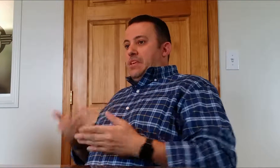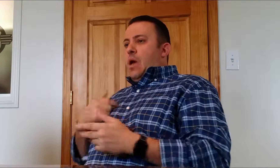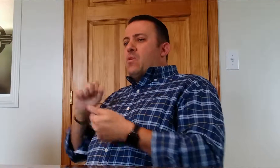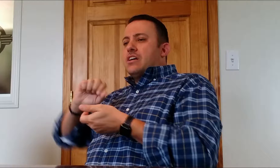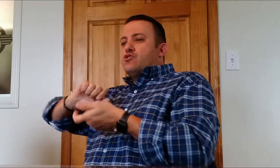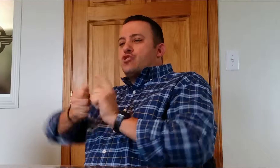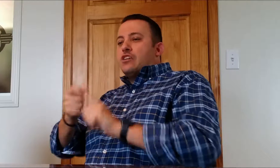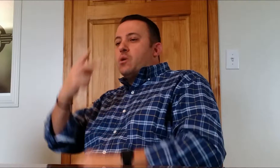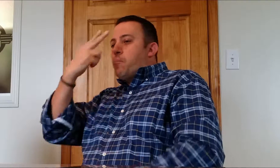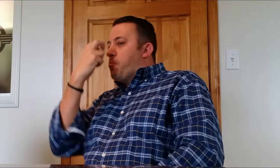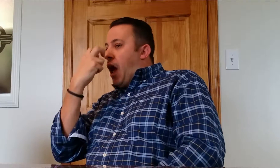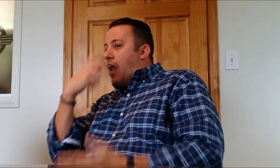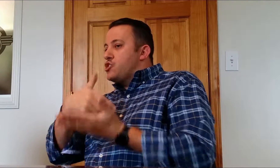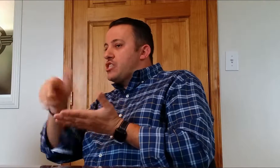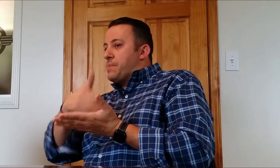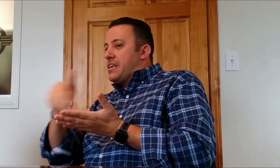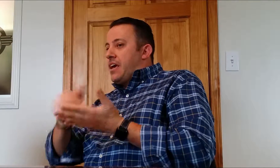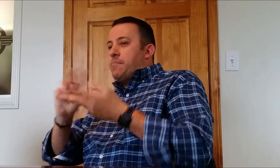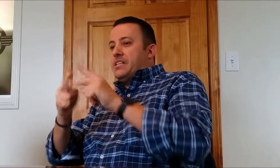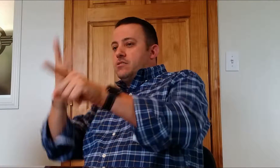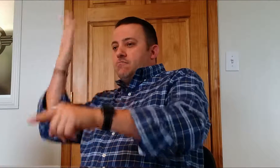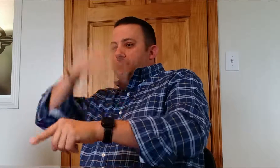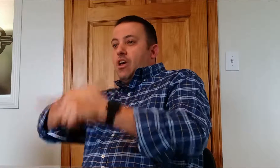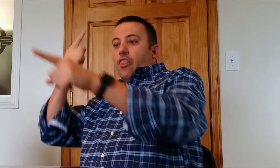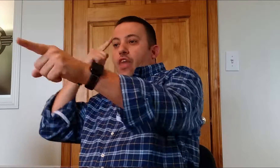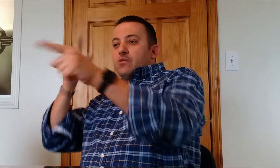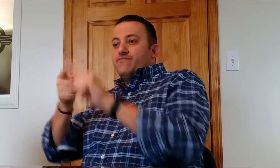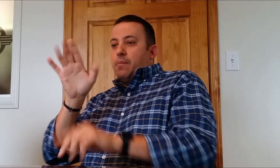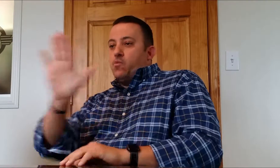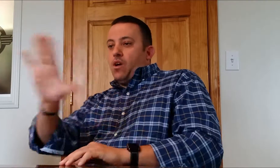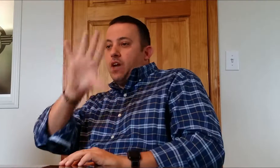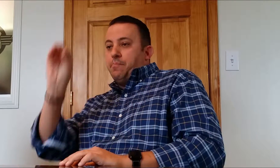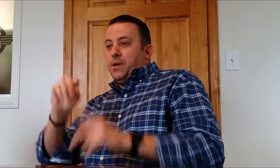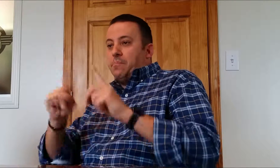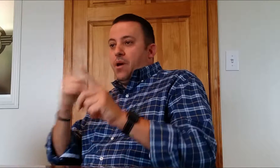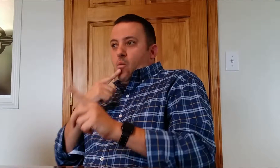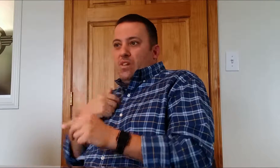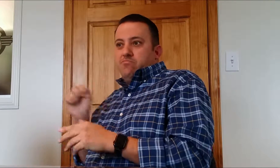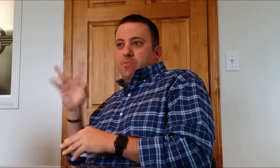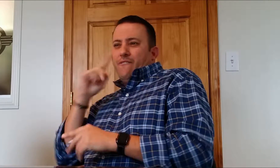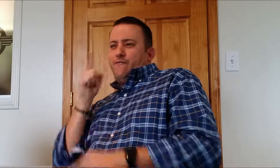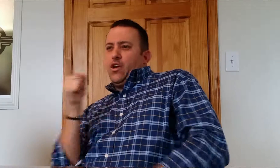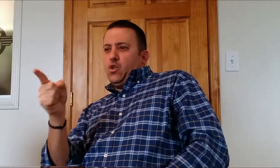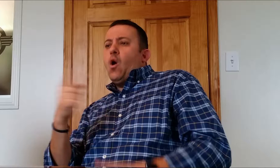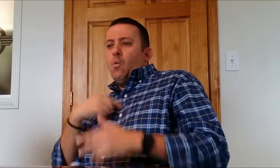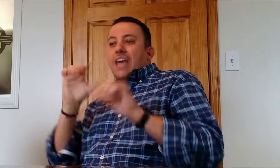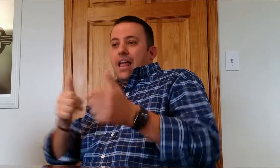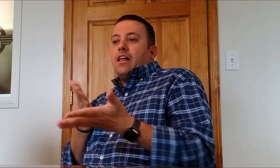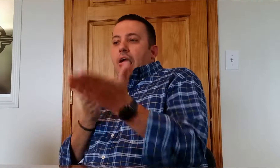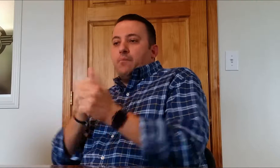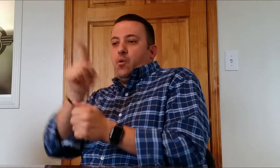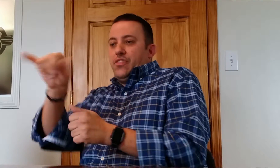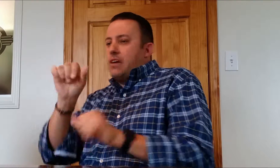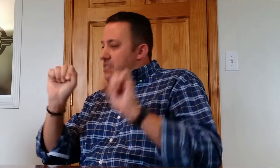them to know it's from a third party, we can do something called "blind shipping." This makes it look like the product is from your company, but